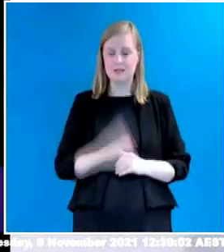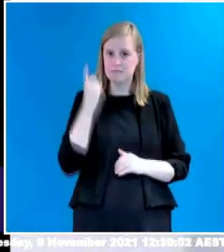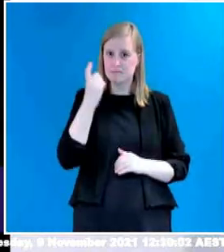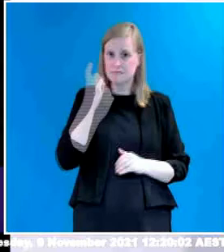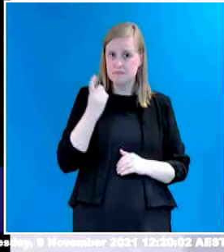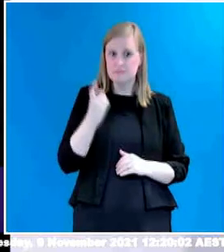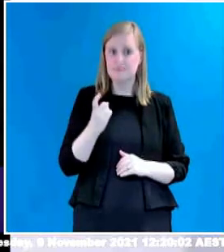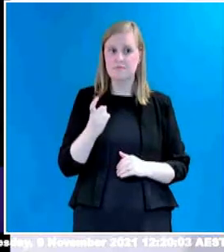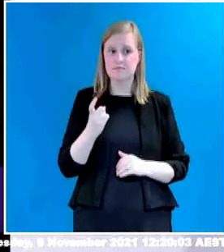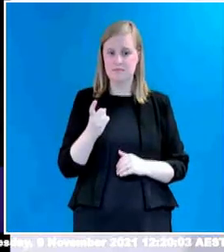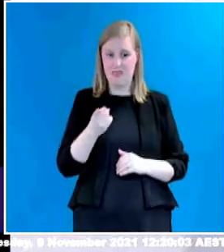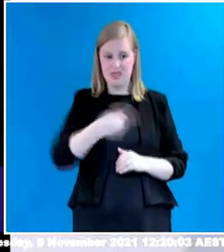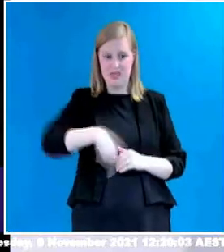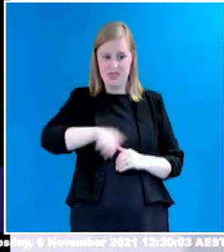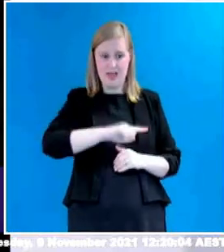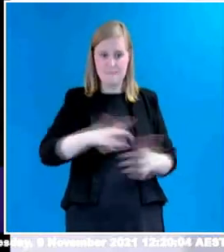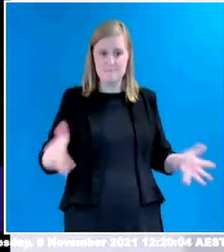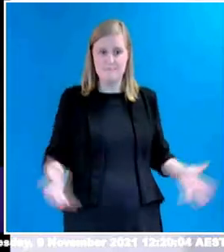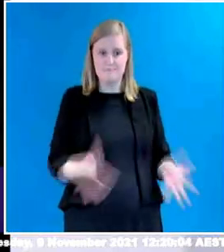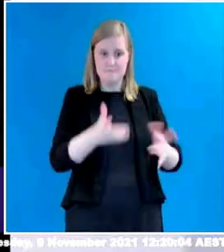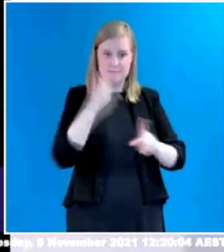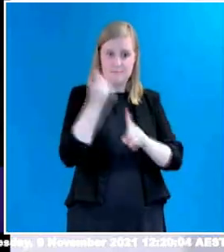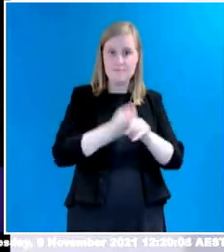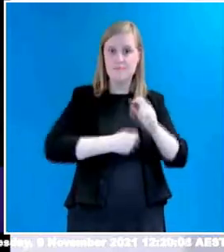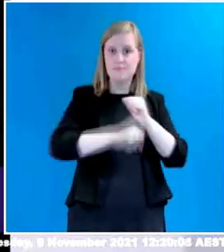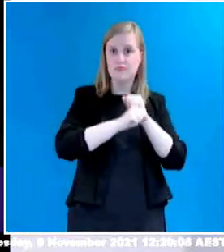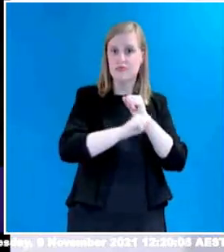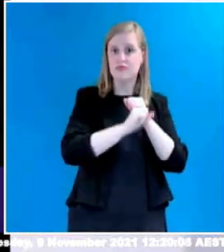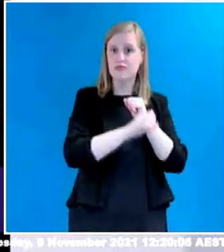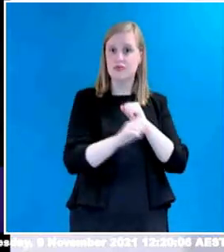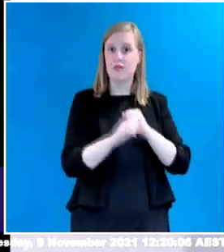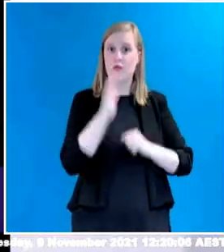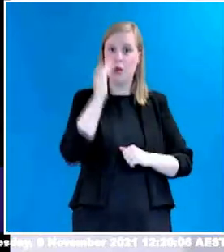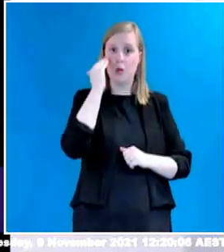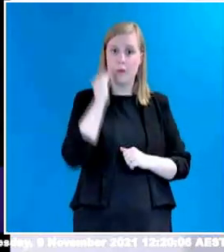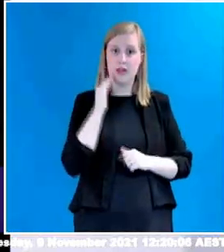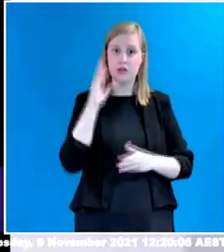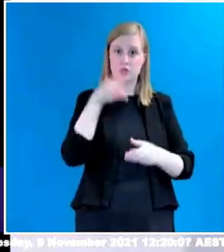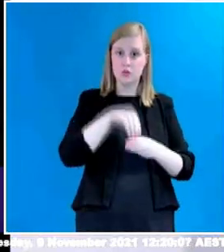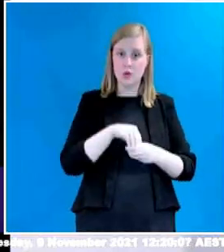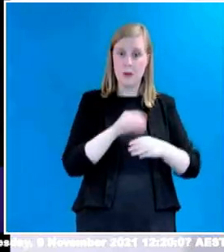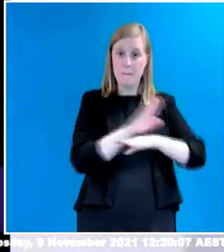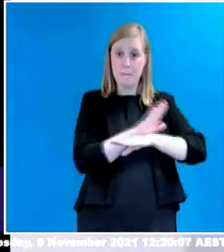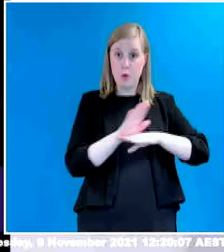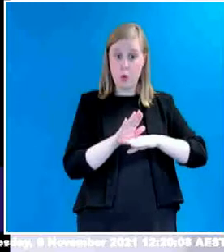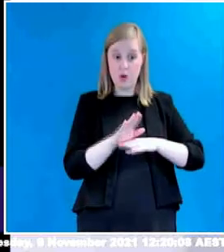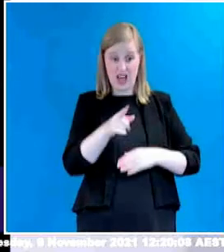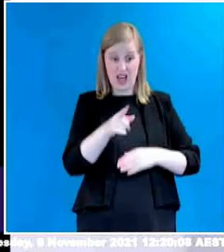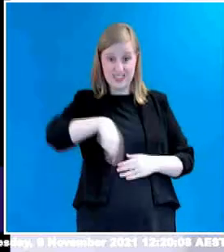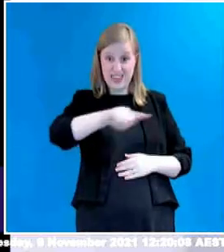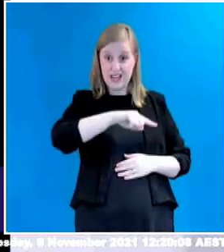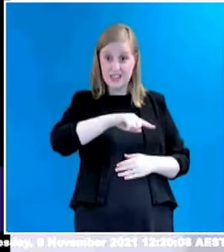women to go on boards included women with disability? Well, it hasn't.